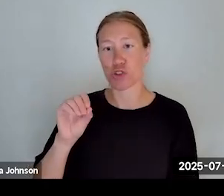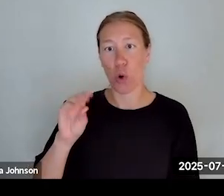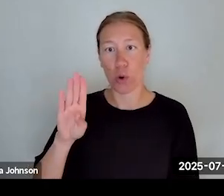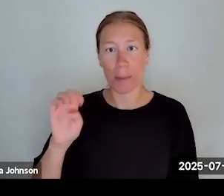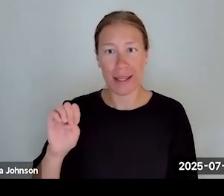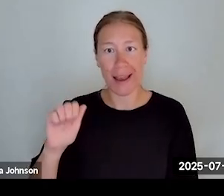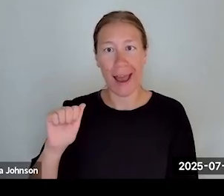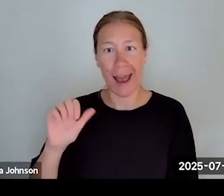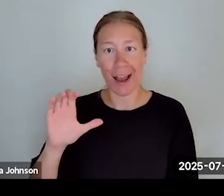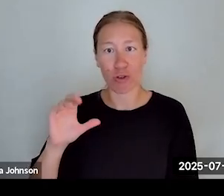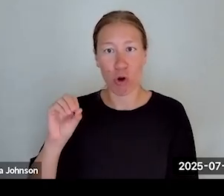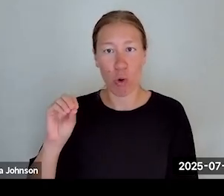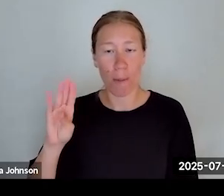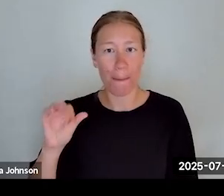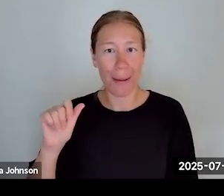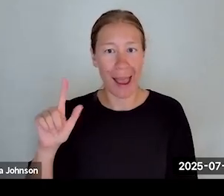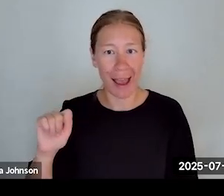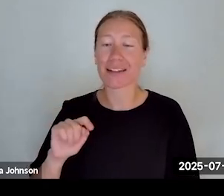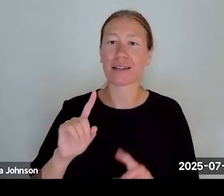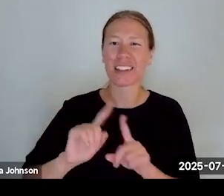and even features specifically for Mac machines.